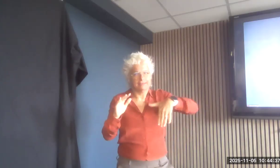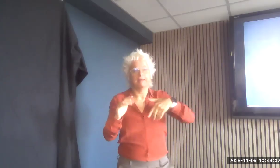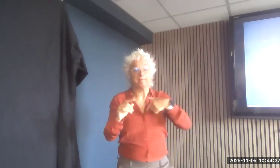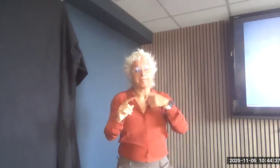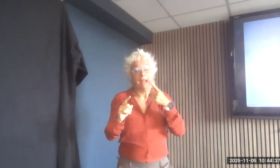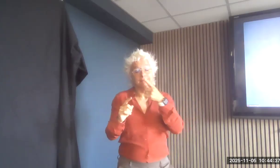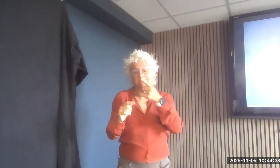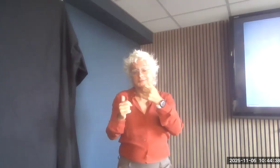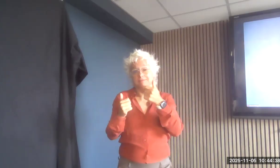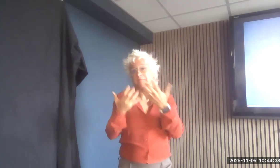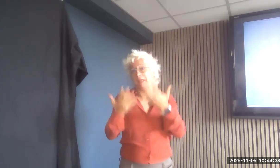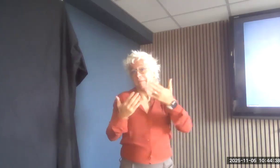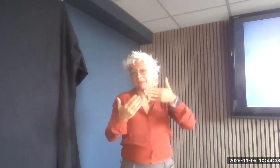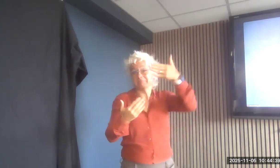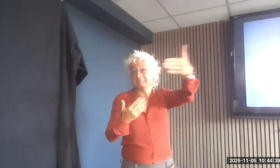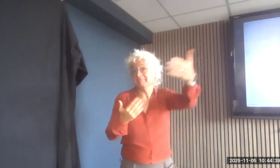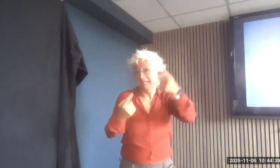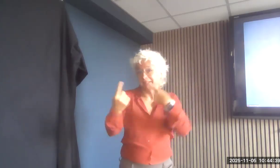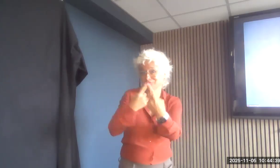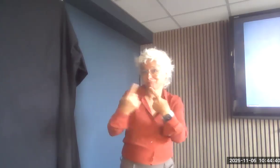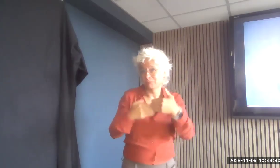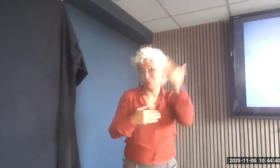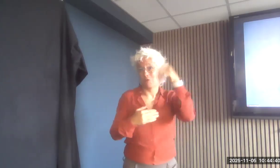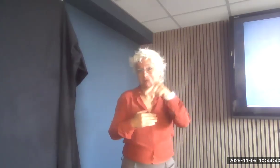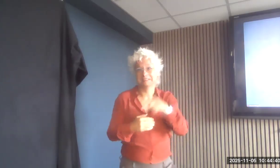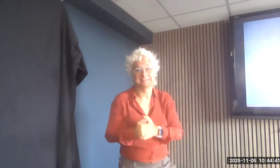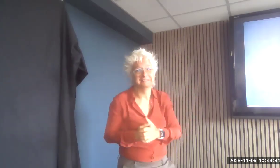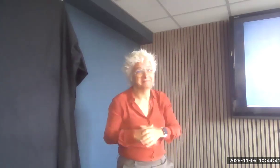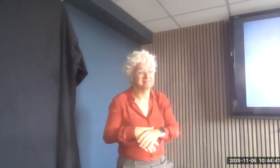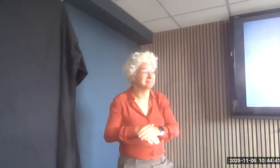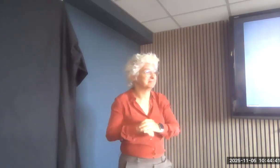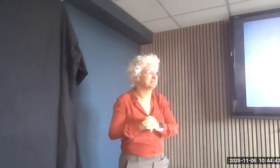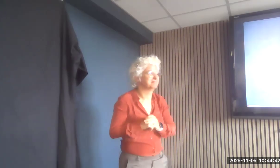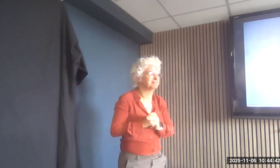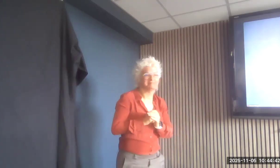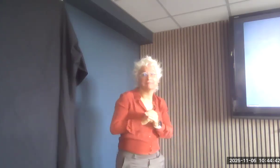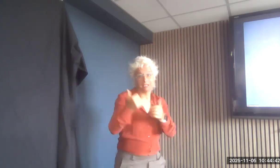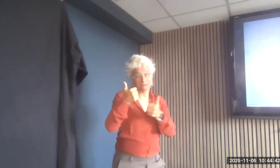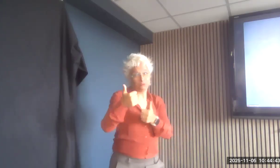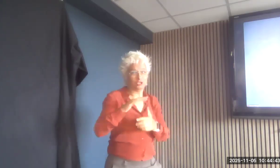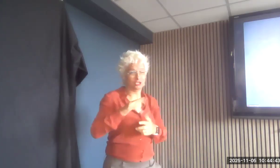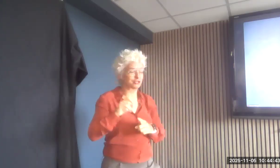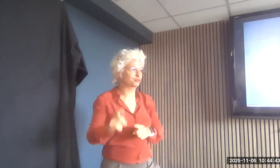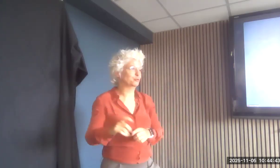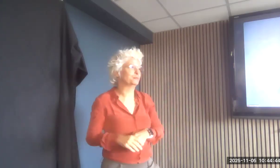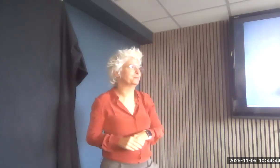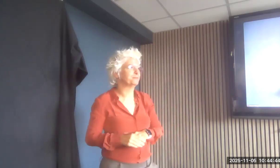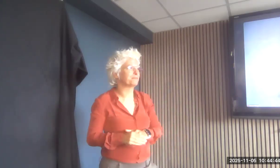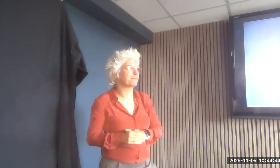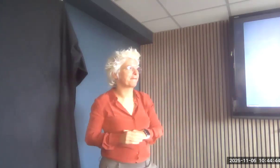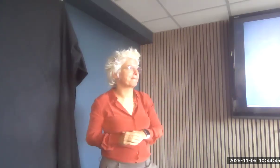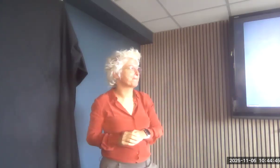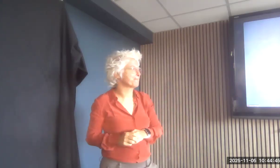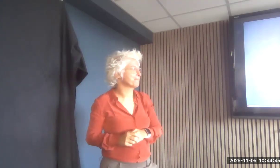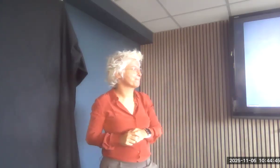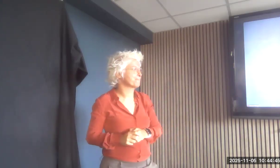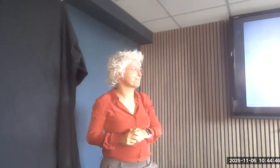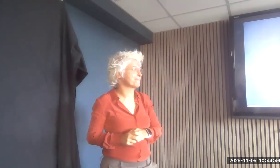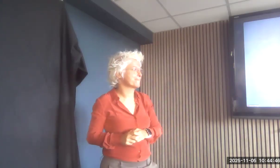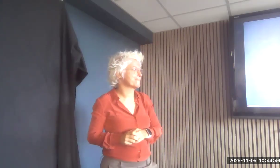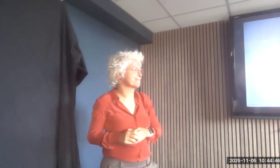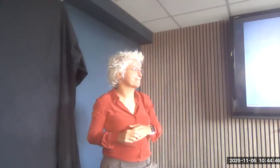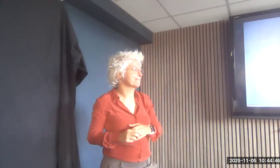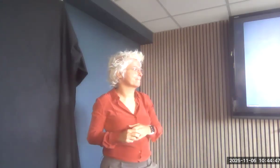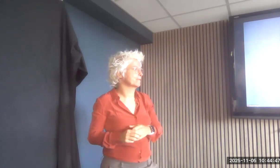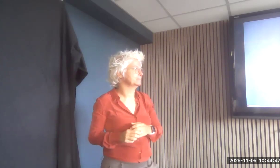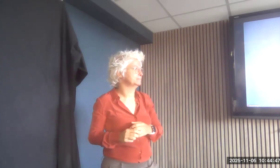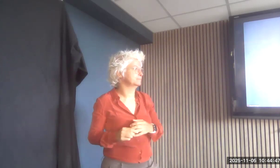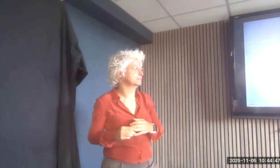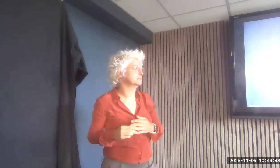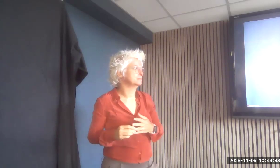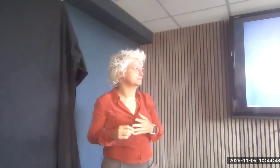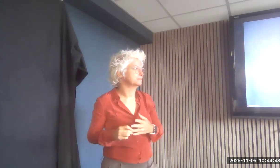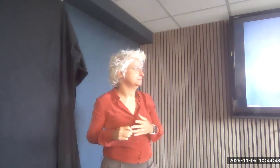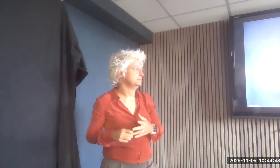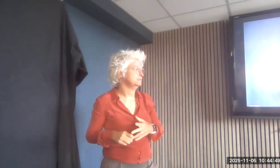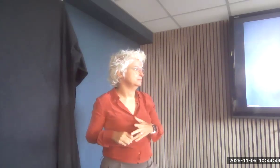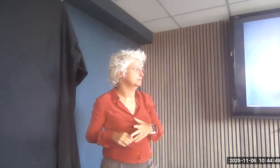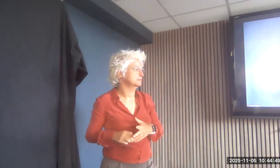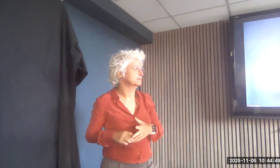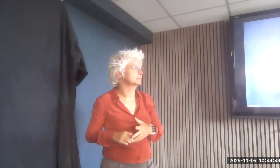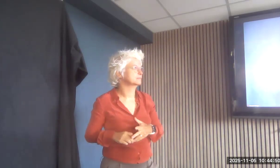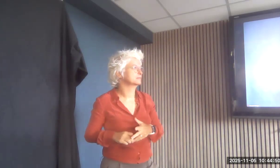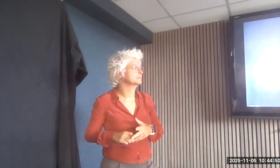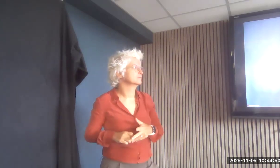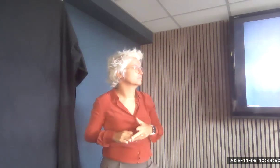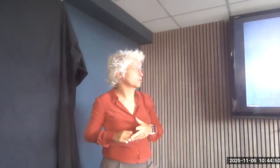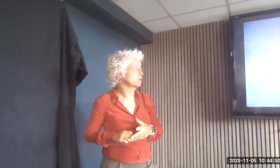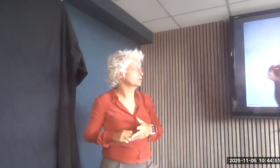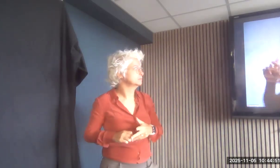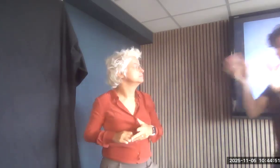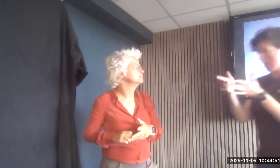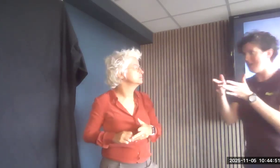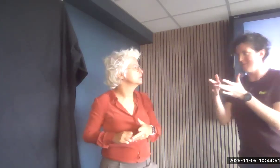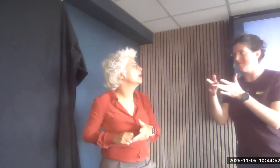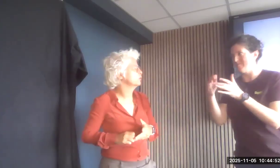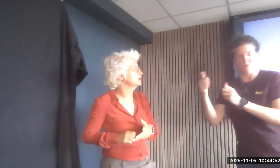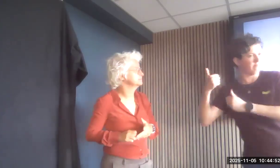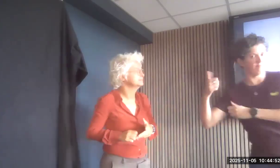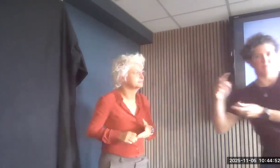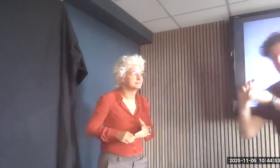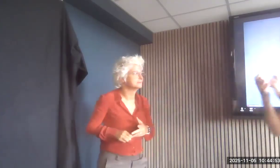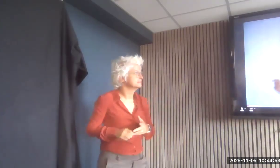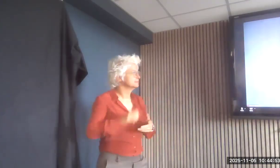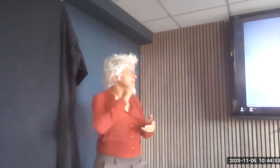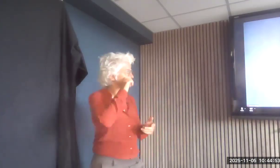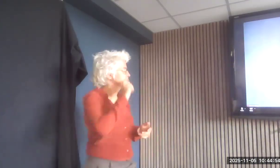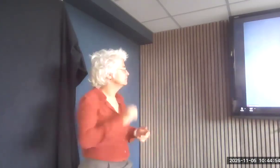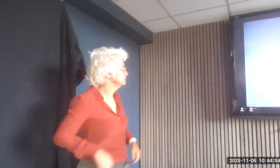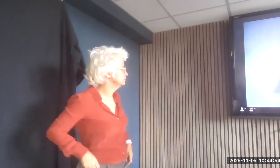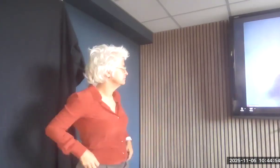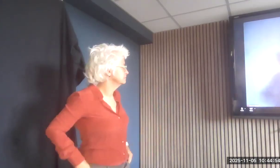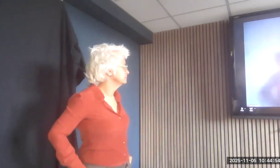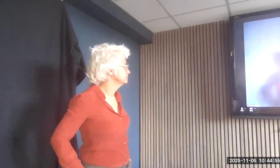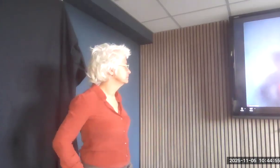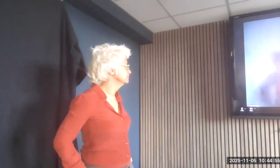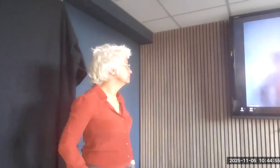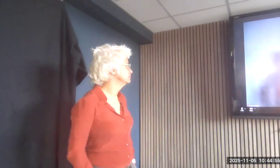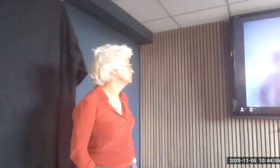in other languages in their repertoire to communicate something. So I'm just wondering where translanguaging fits in with all of this.